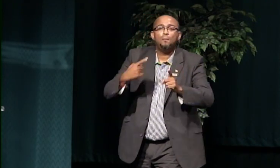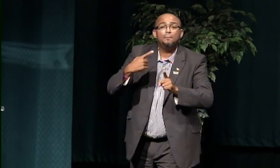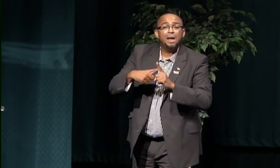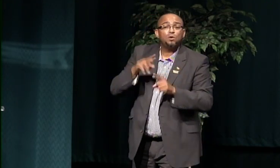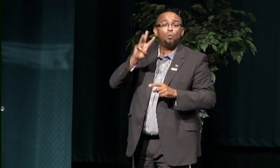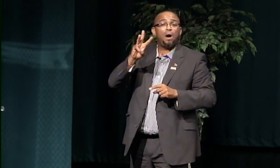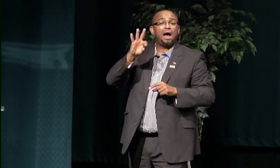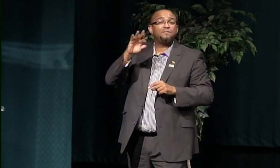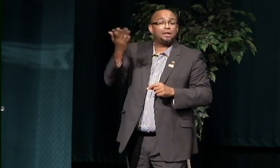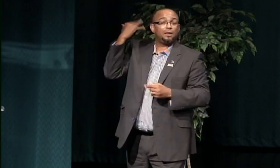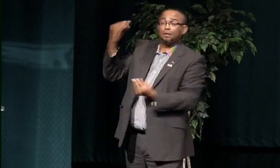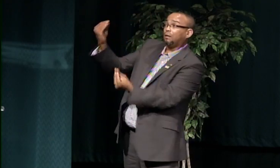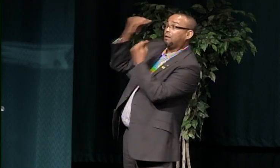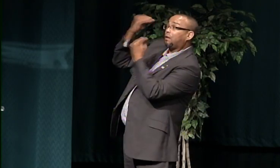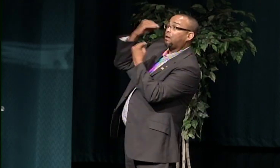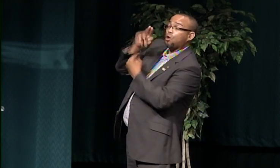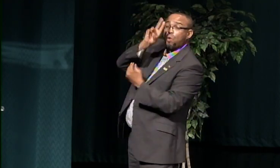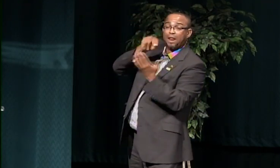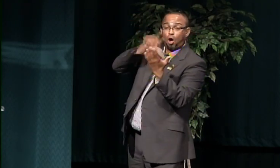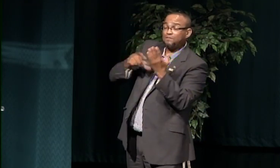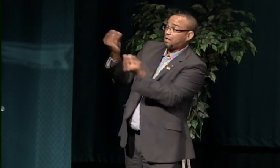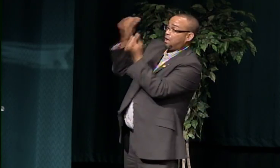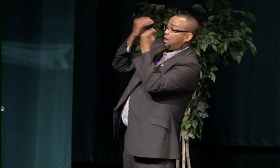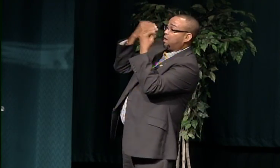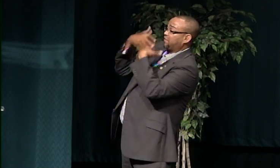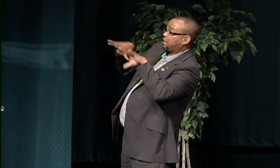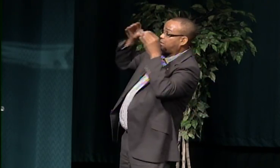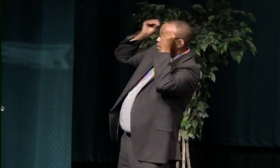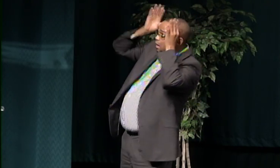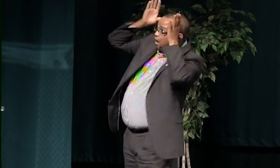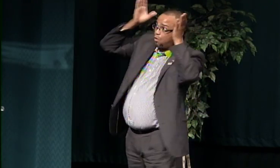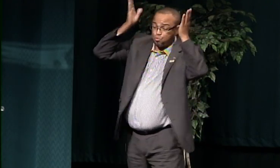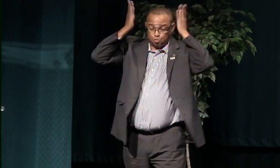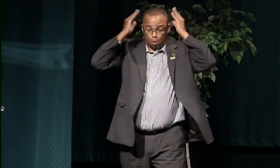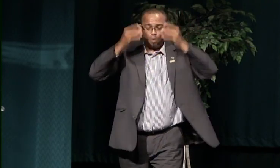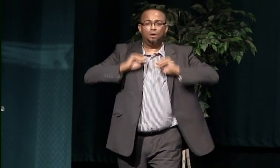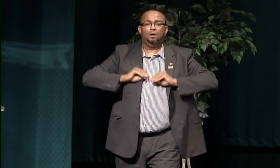in all of these different focus areas and the conventions.